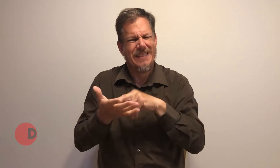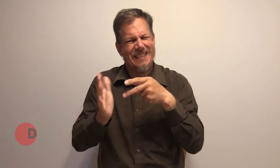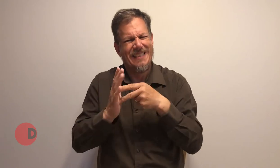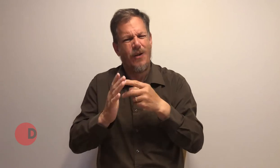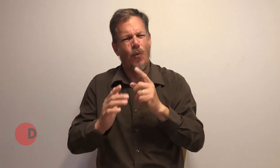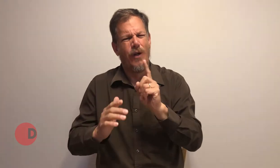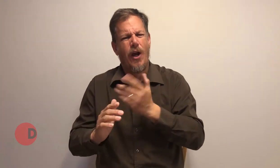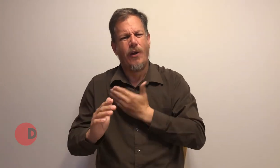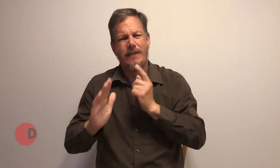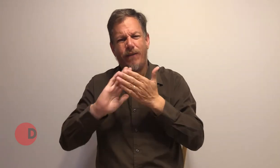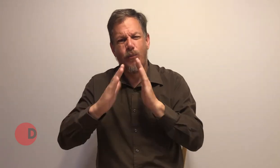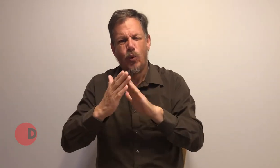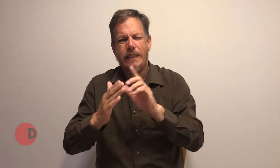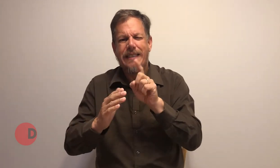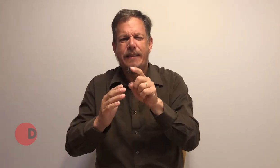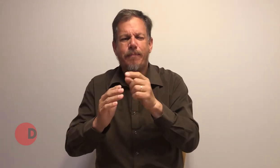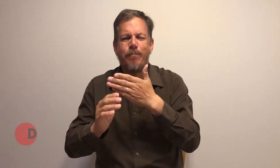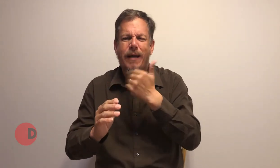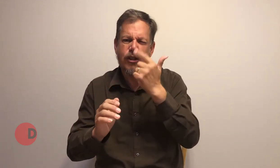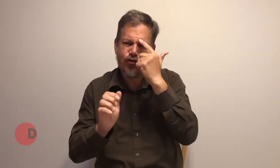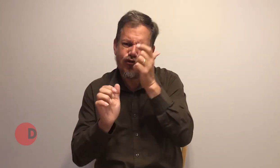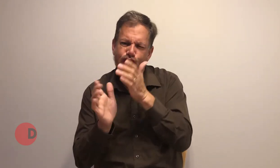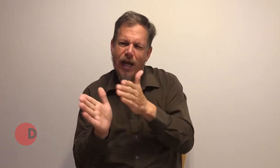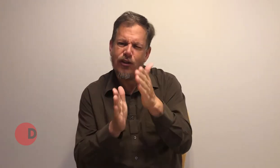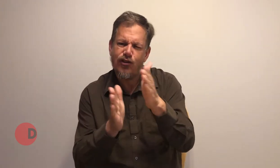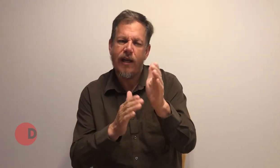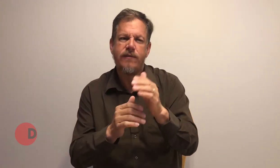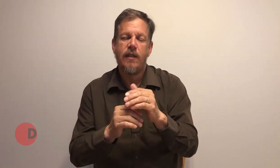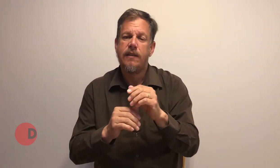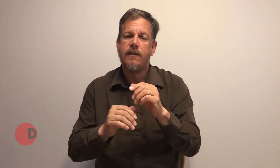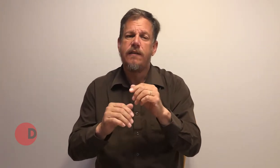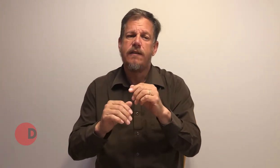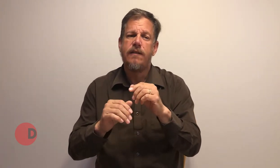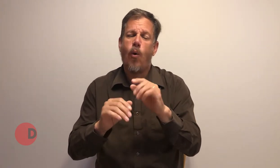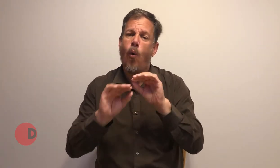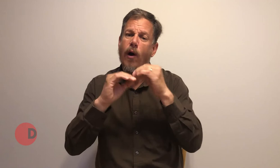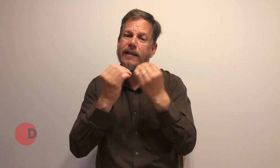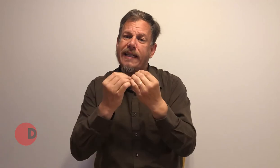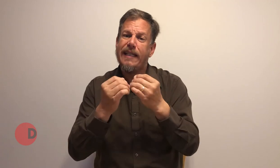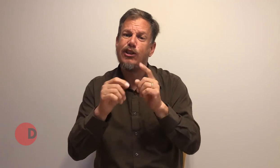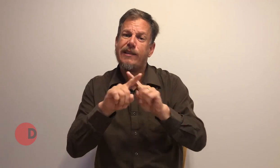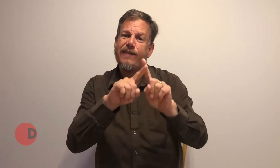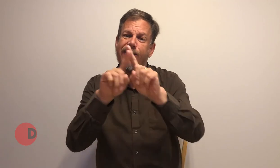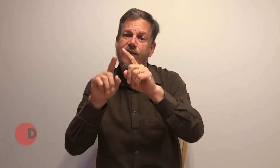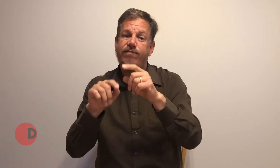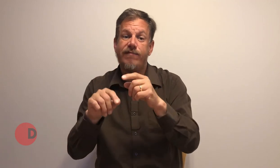The Deaf community needs to strategize better, organizations including Deaf groups,